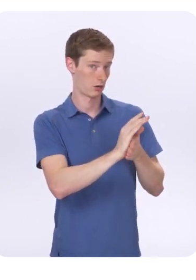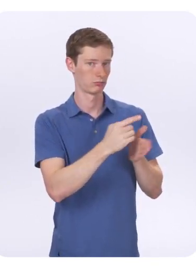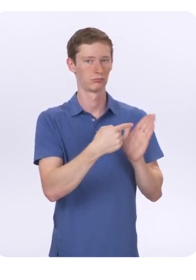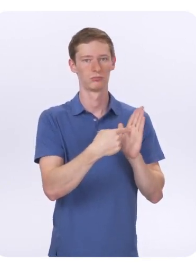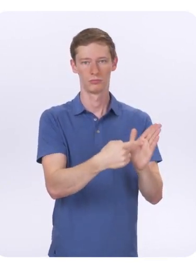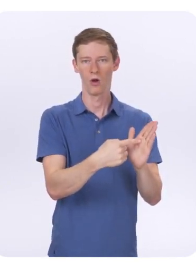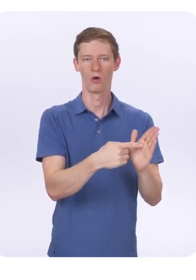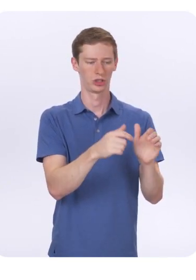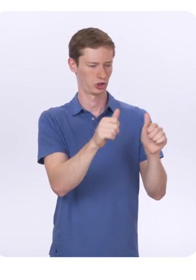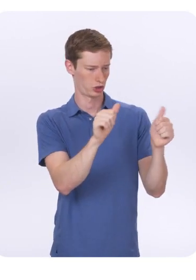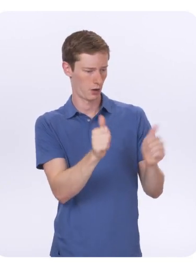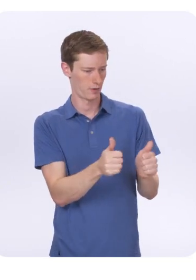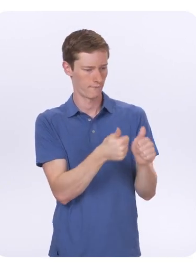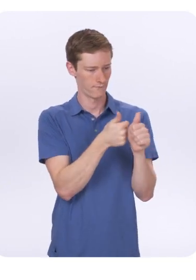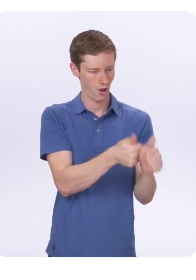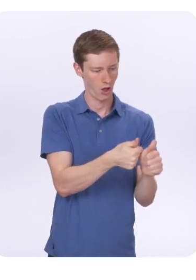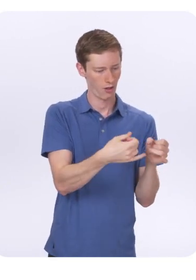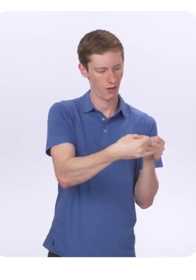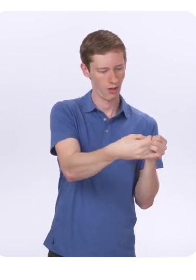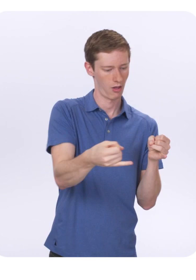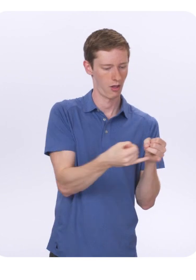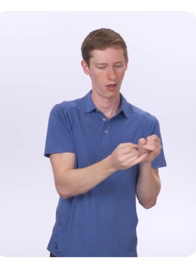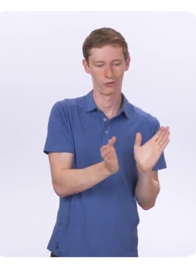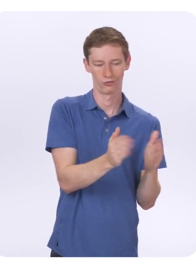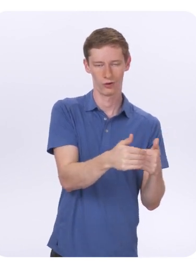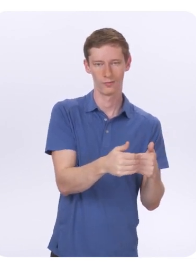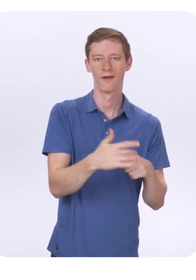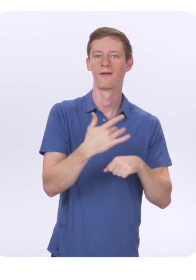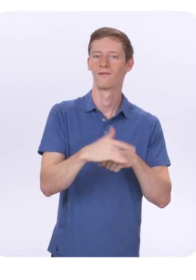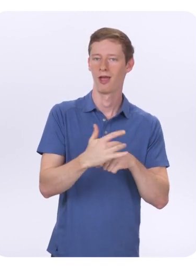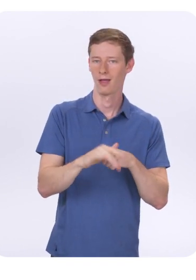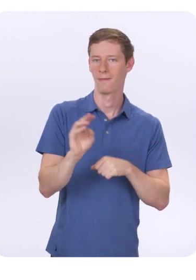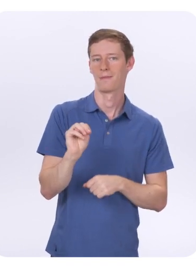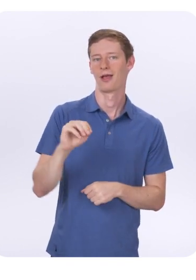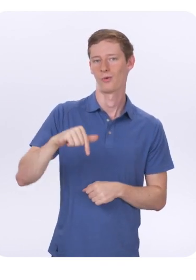This feature is available on Quest 3 and is supported when the device ships.